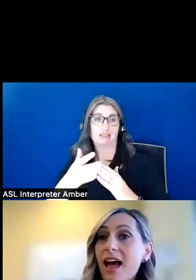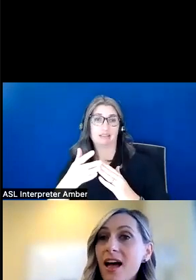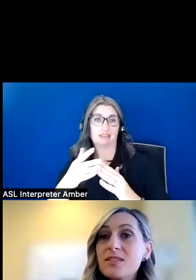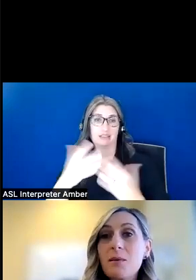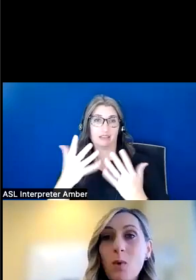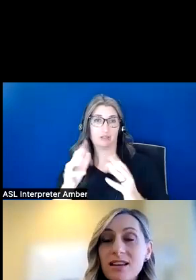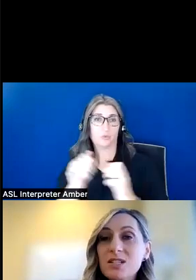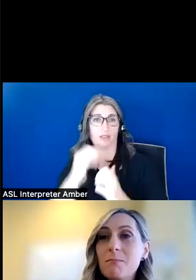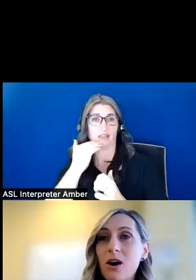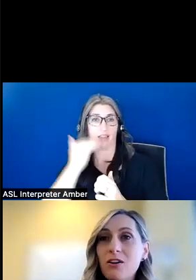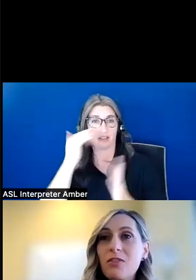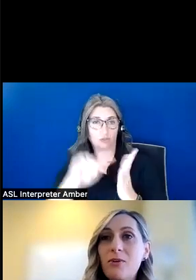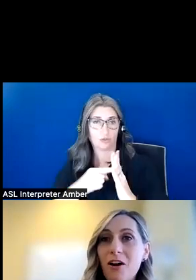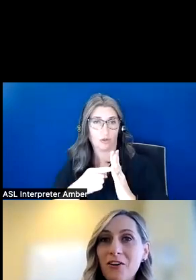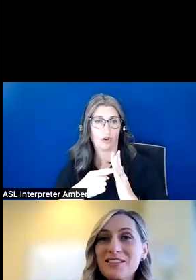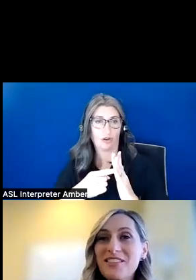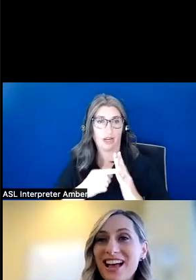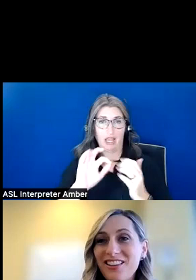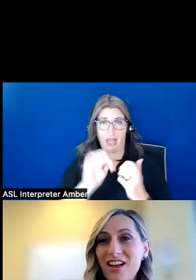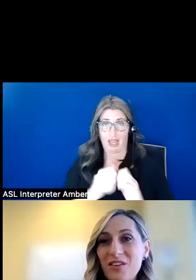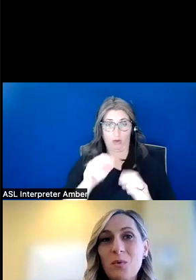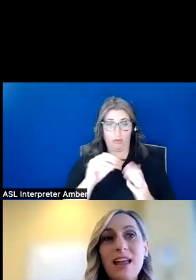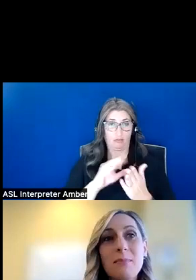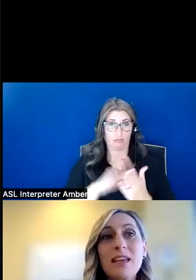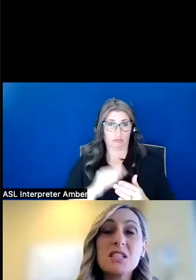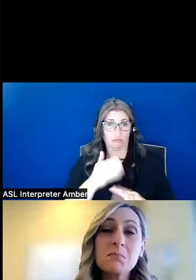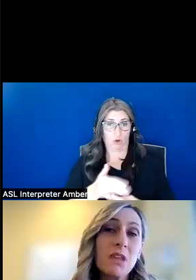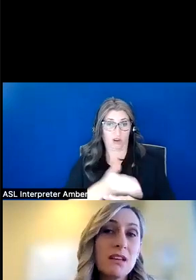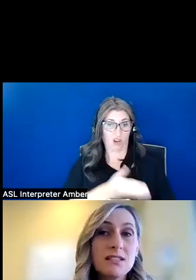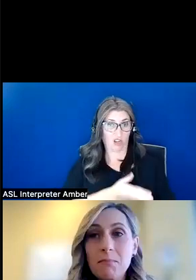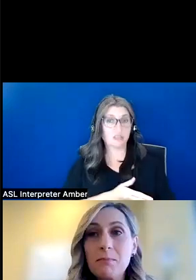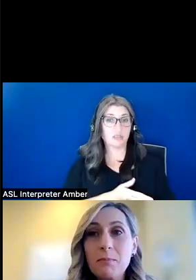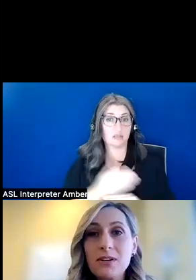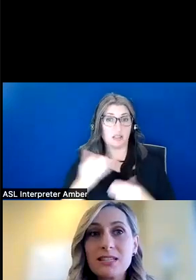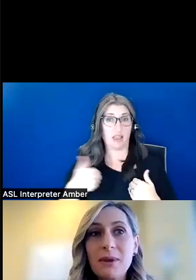They have some ways to mark the progress of that along the way, because some people participate